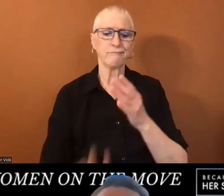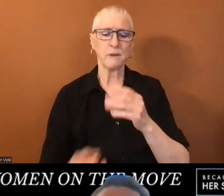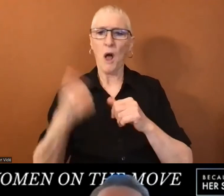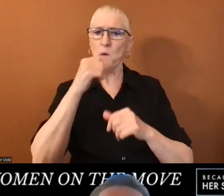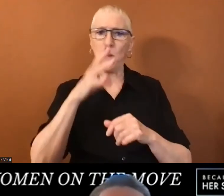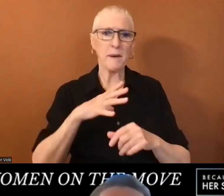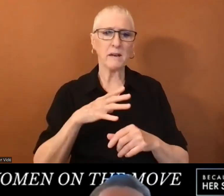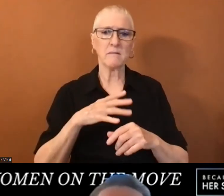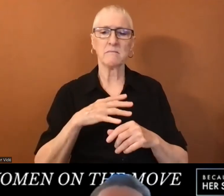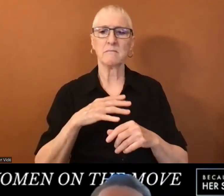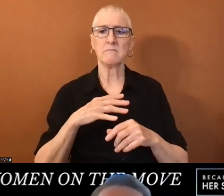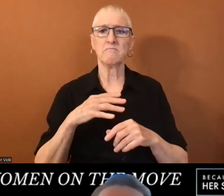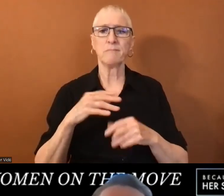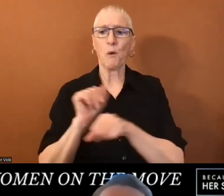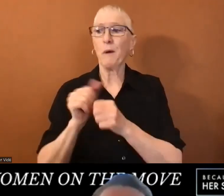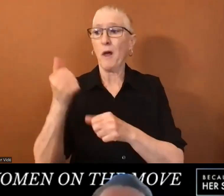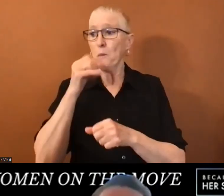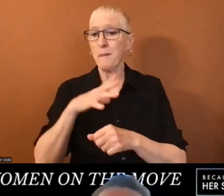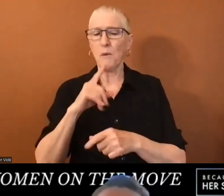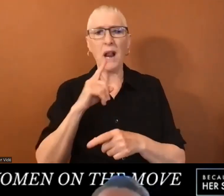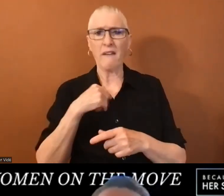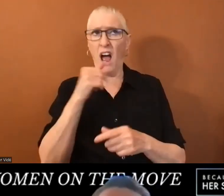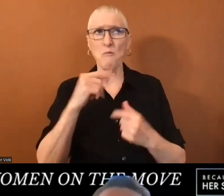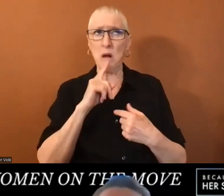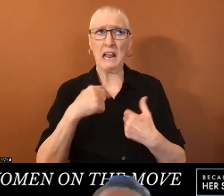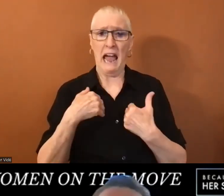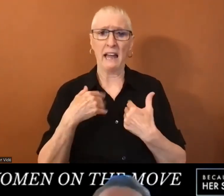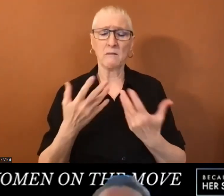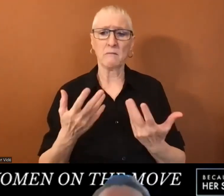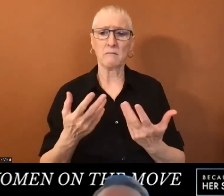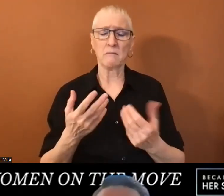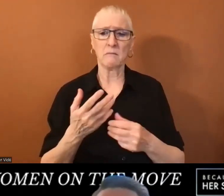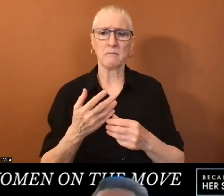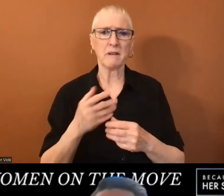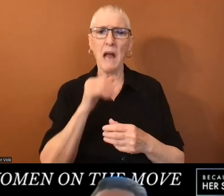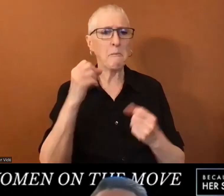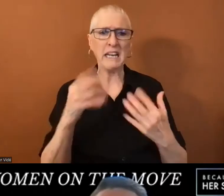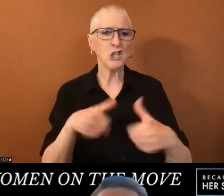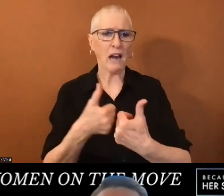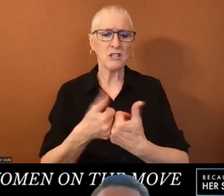um alongside other women so I can't say I've had um, not many challenges, you know, stand out directly as,